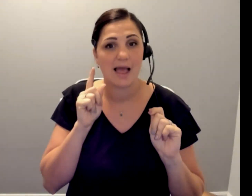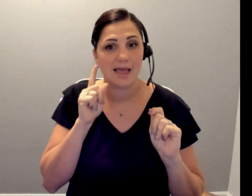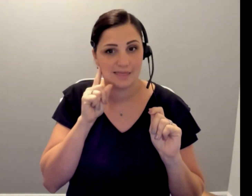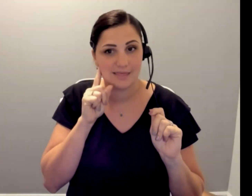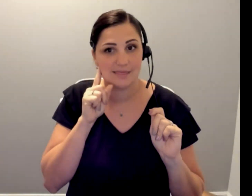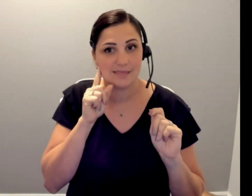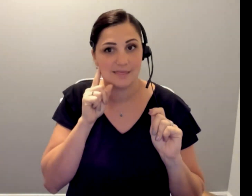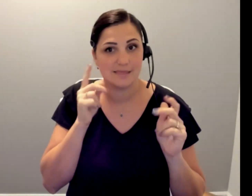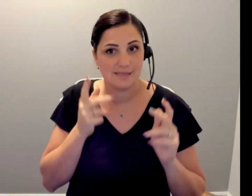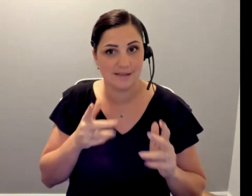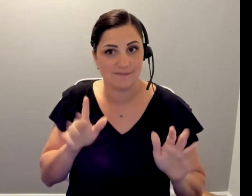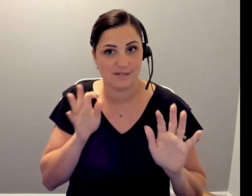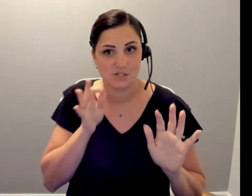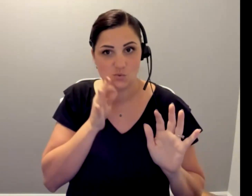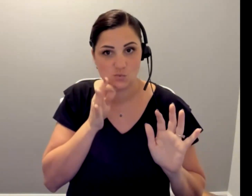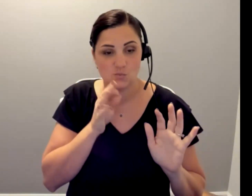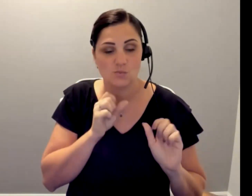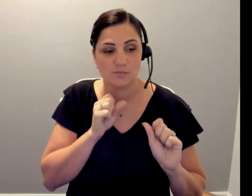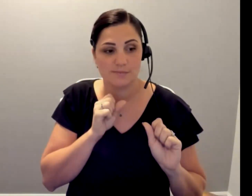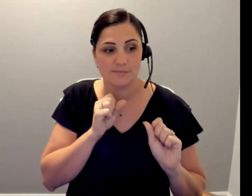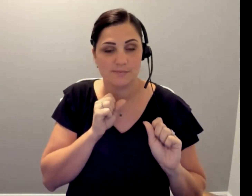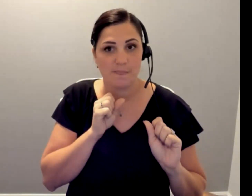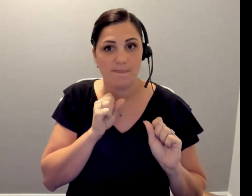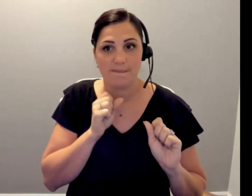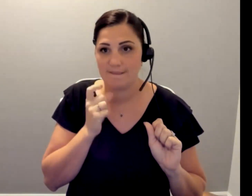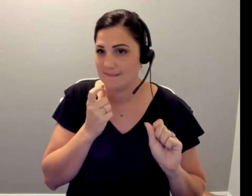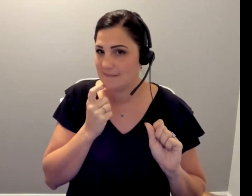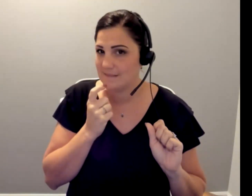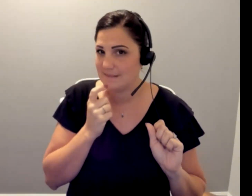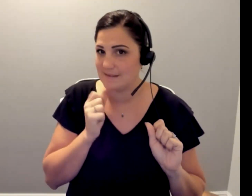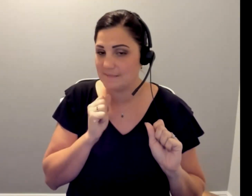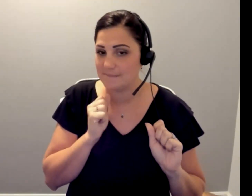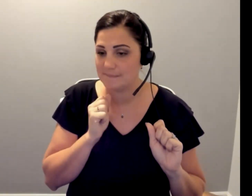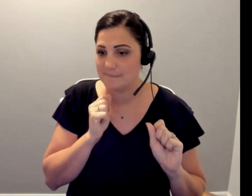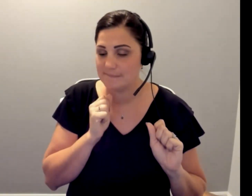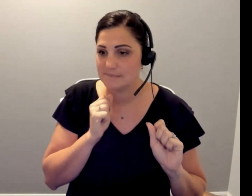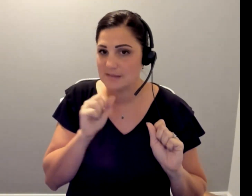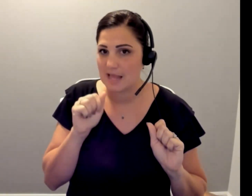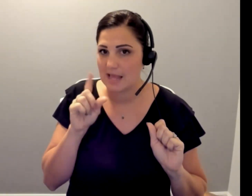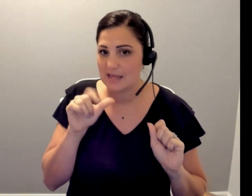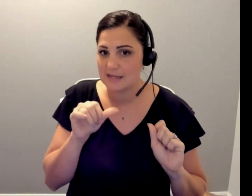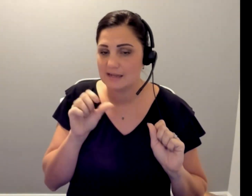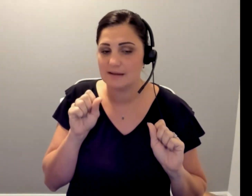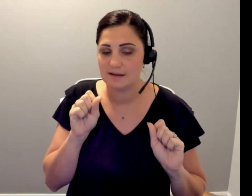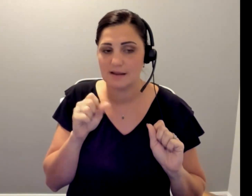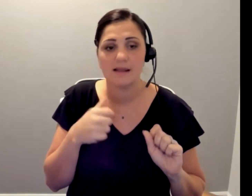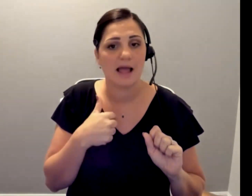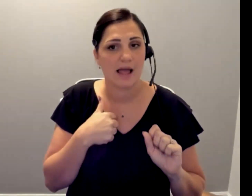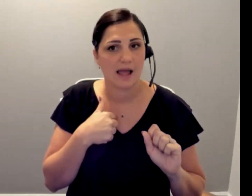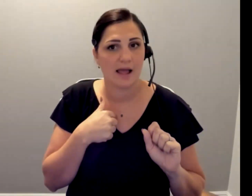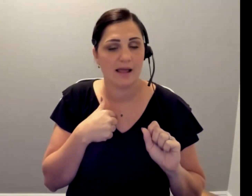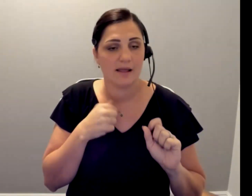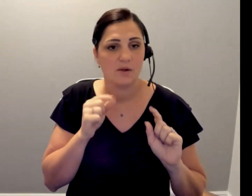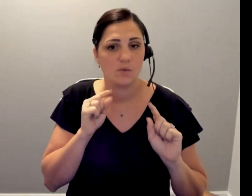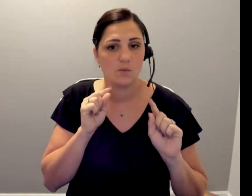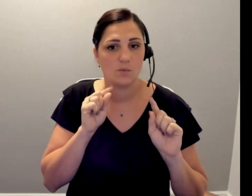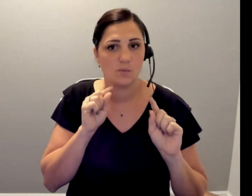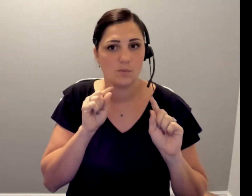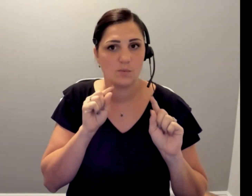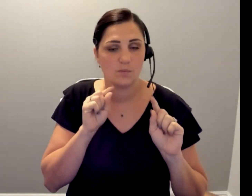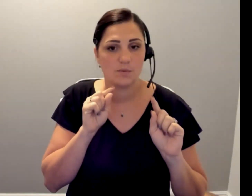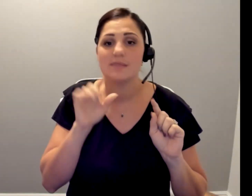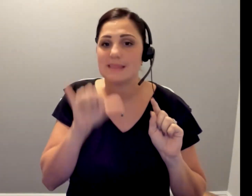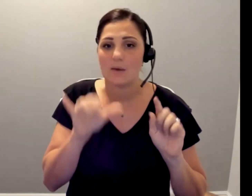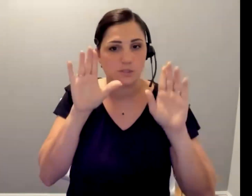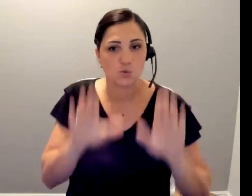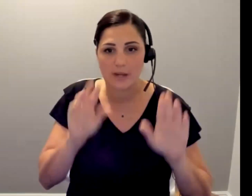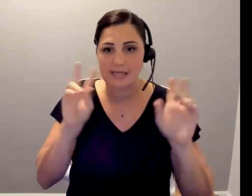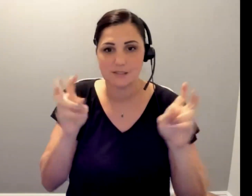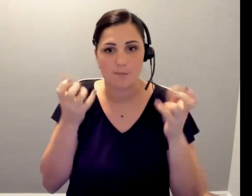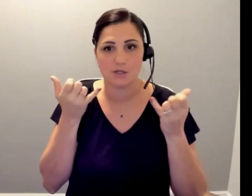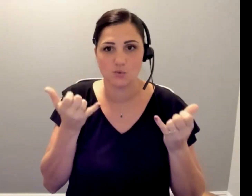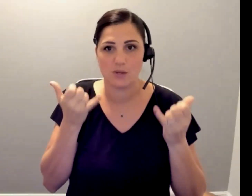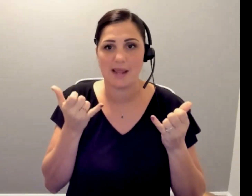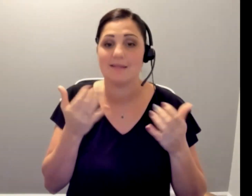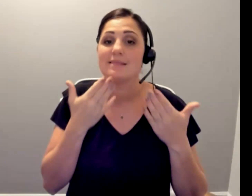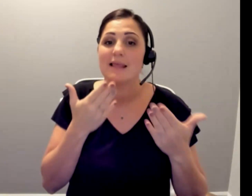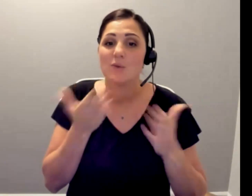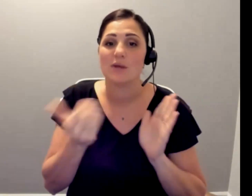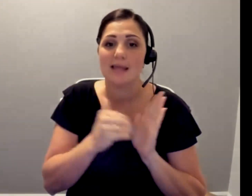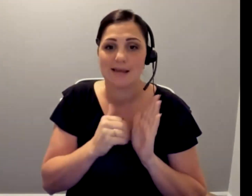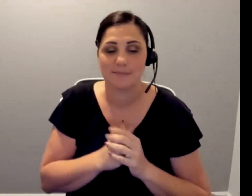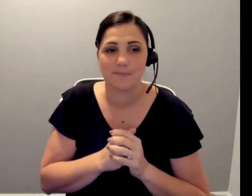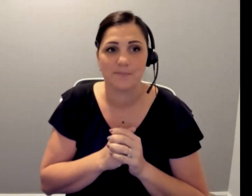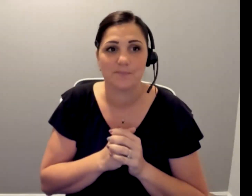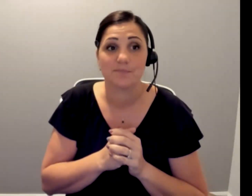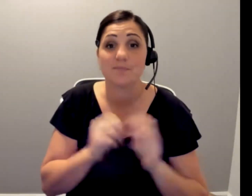will get met, just keep doing what you've got to do and if you have a voice do not be afraid to use it.